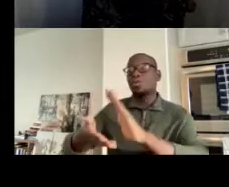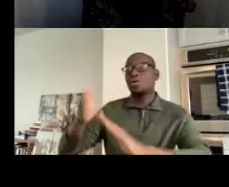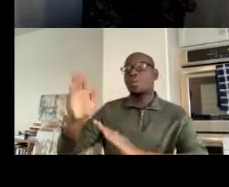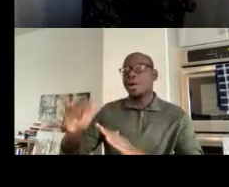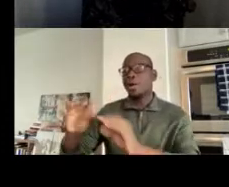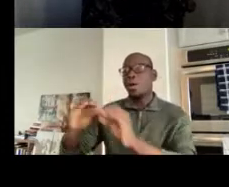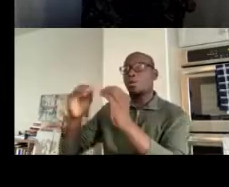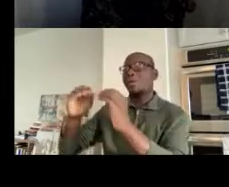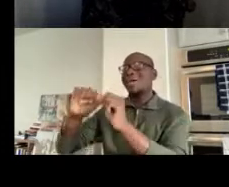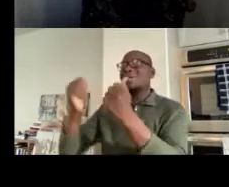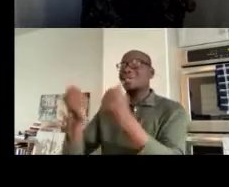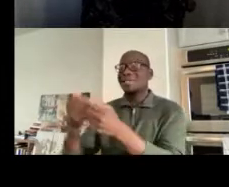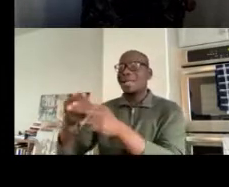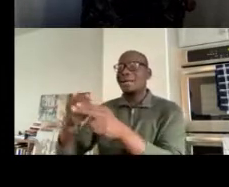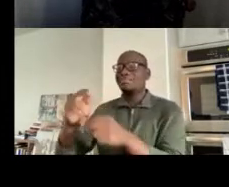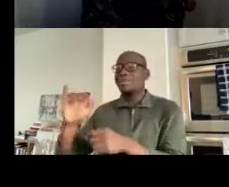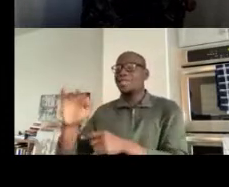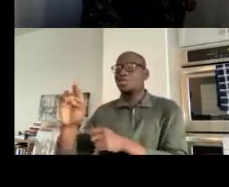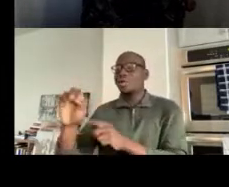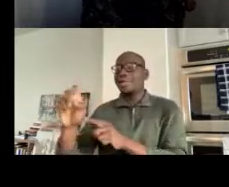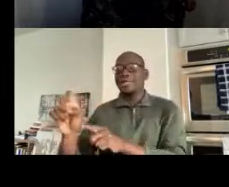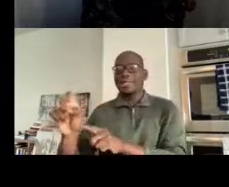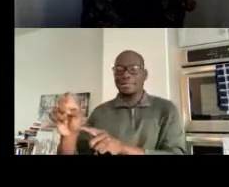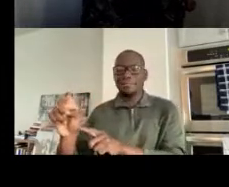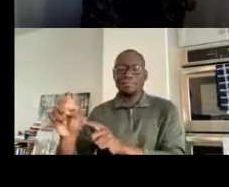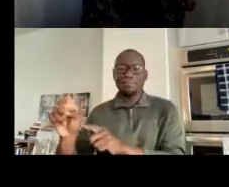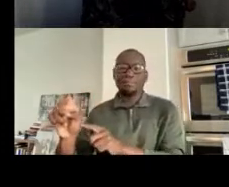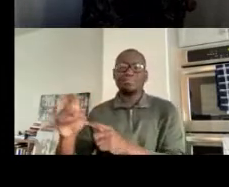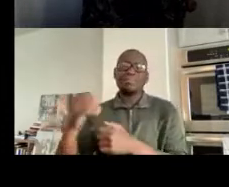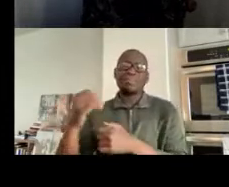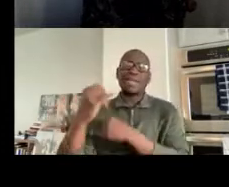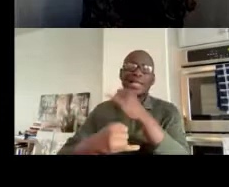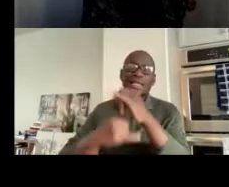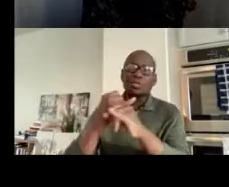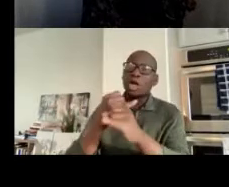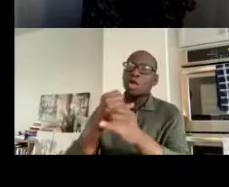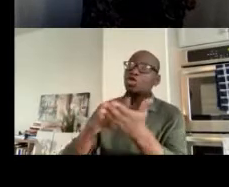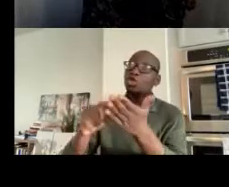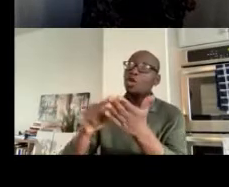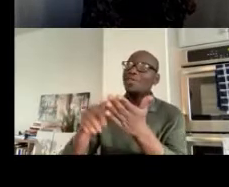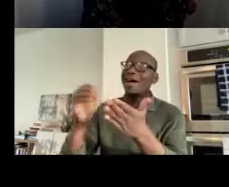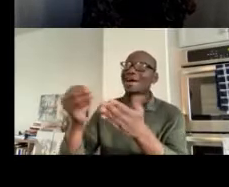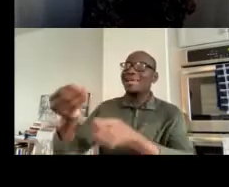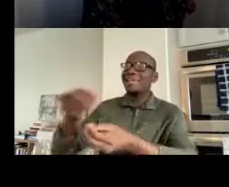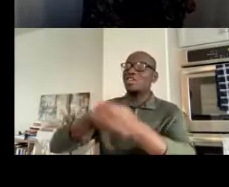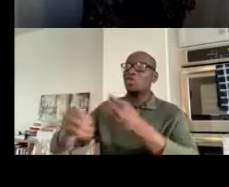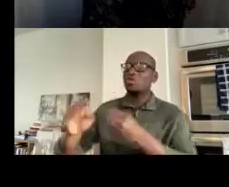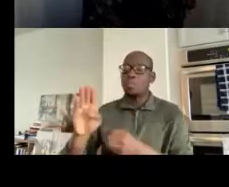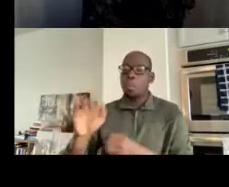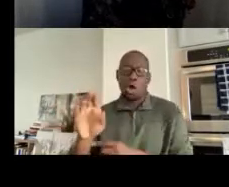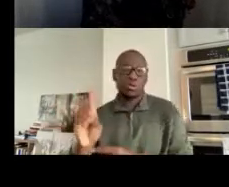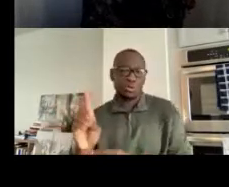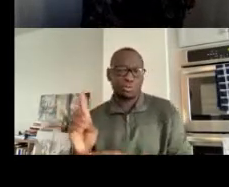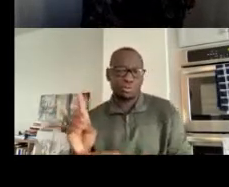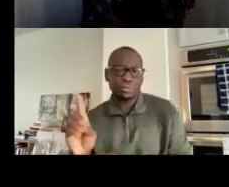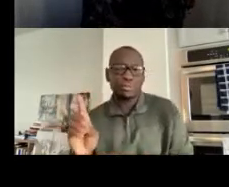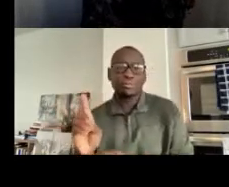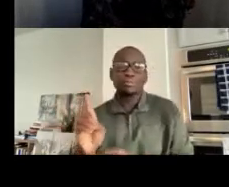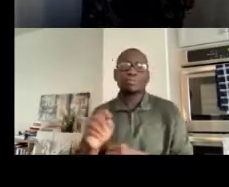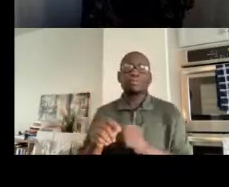in the USA so it is operated by an organization called IREX, and it is an exchange board.